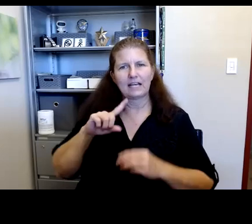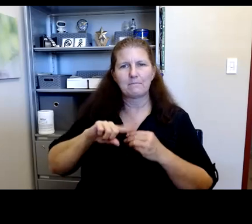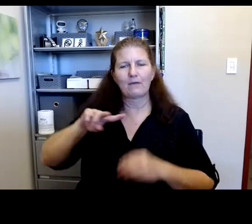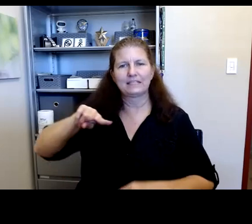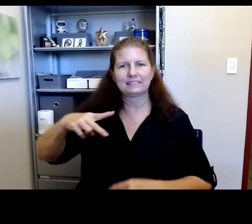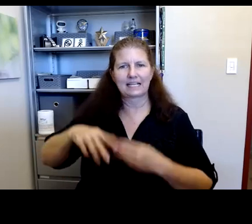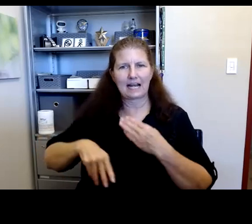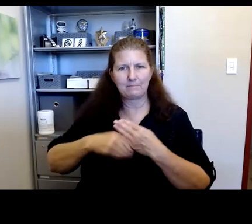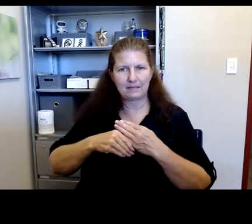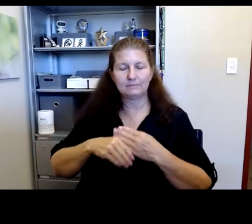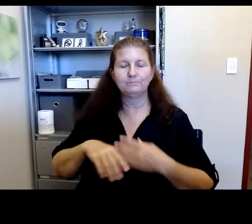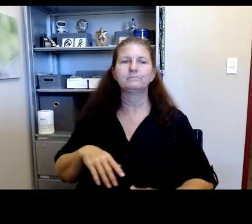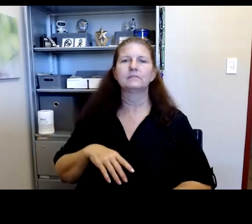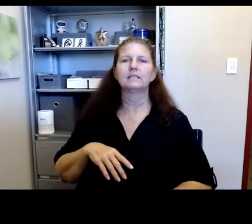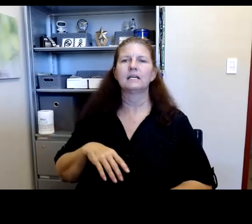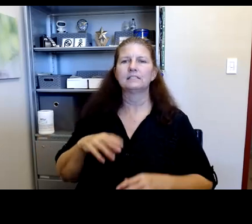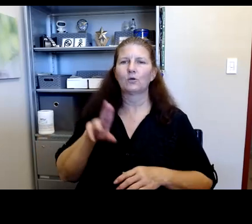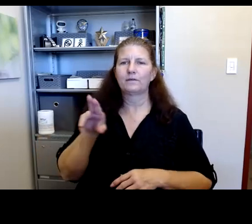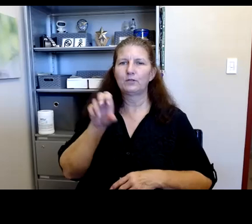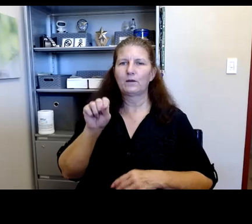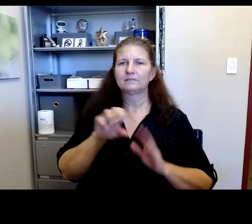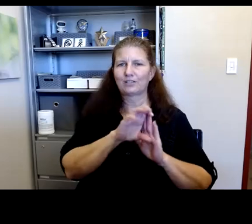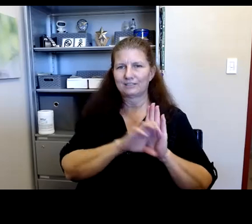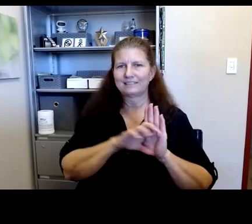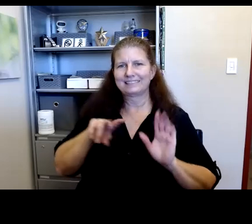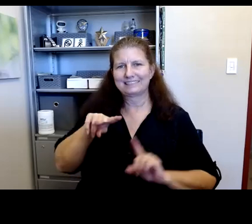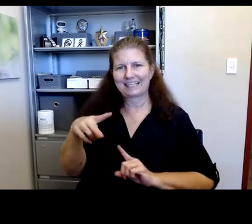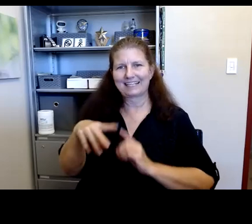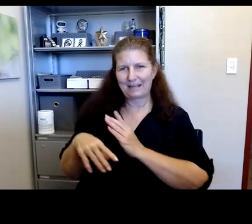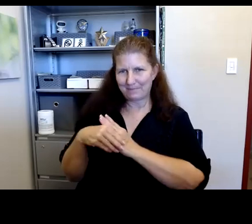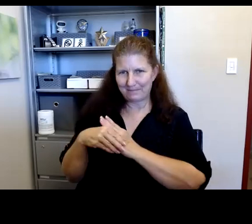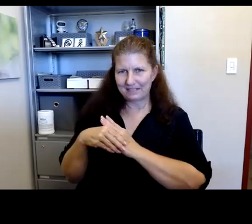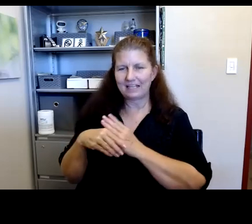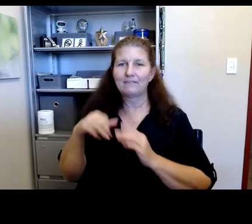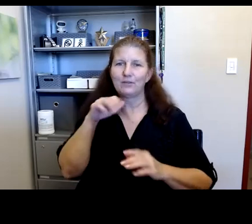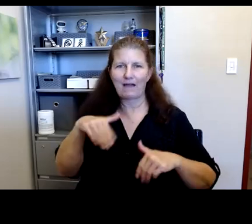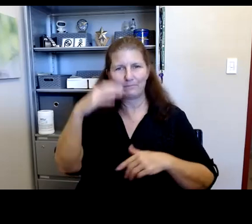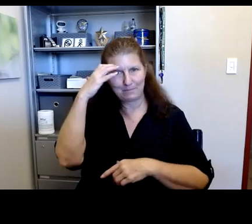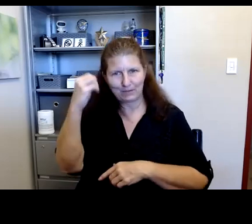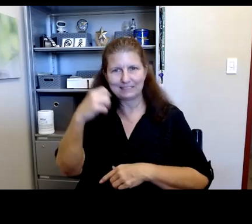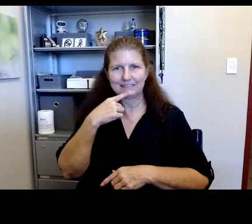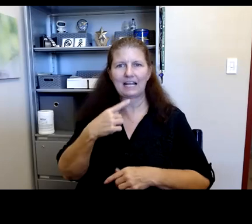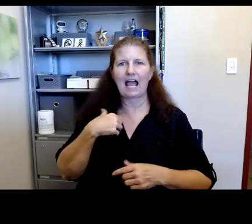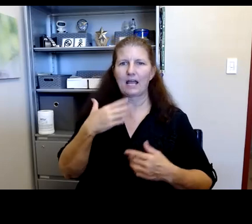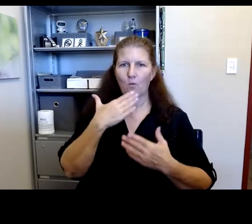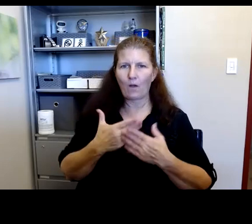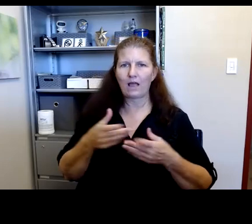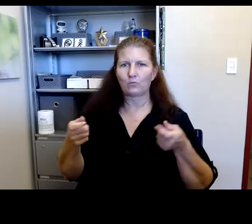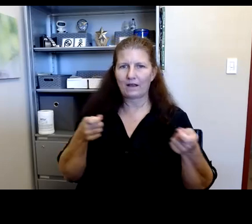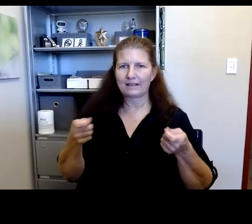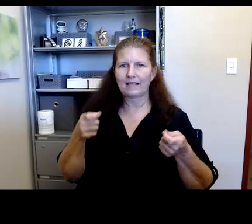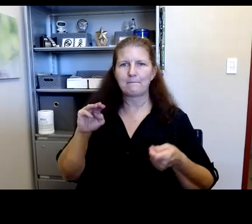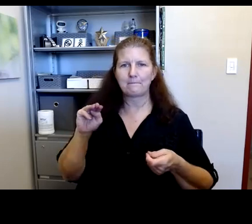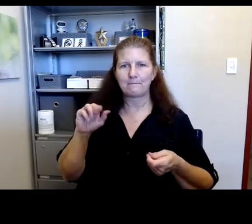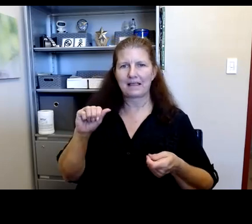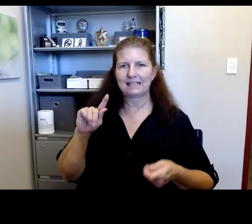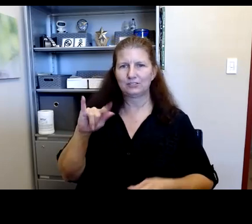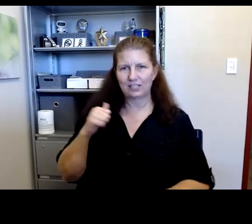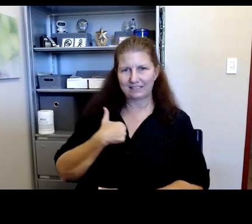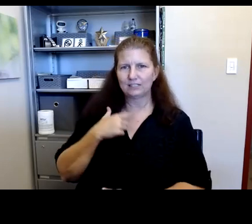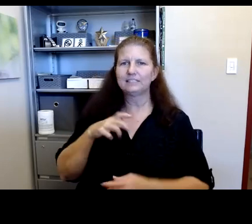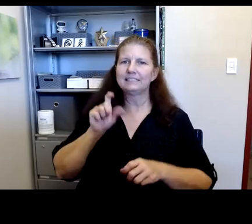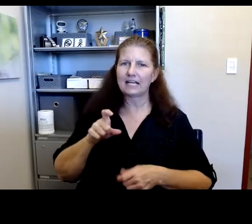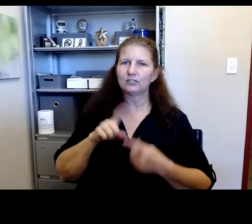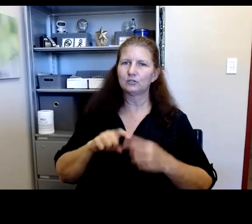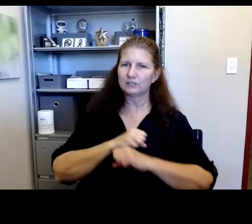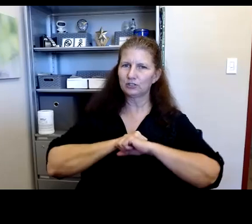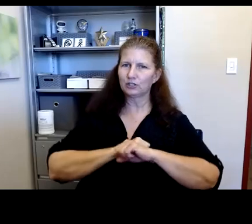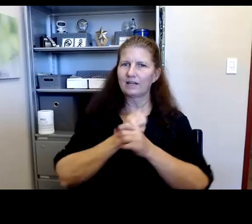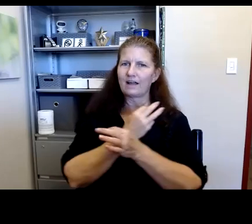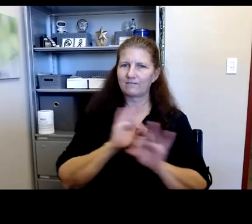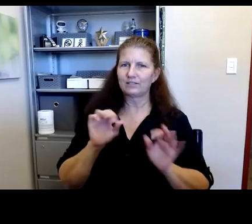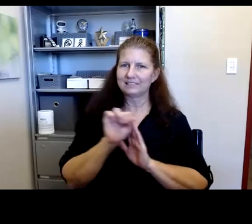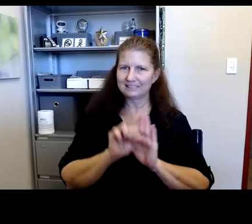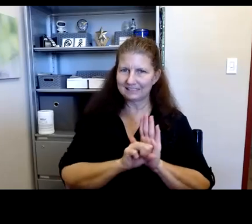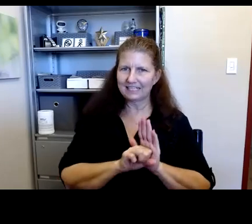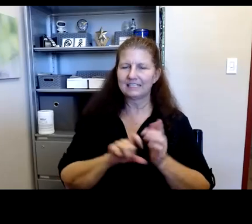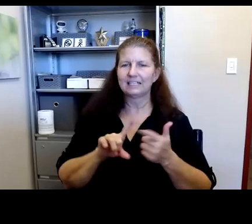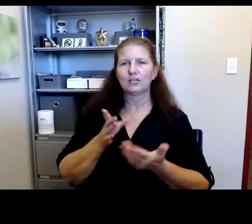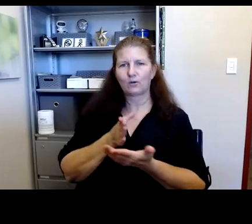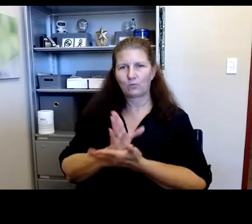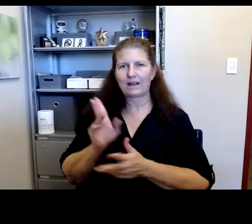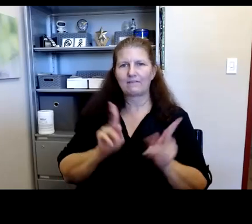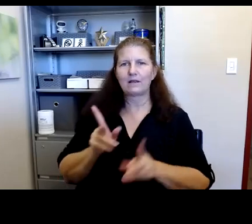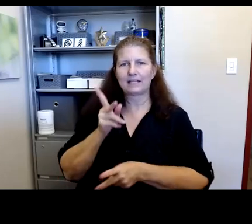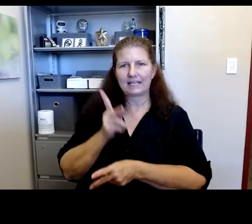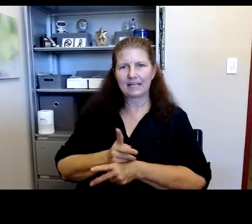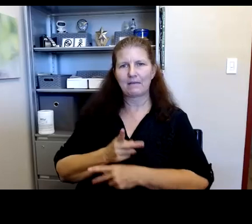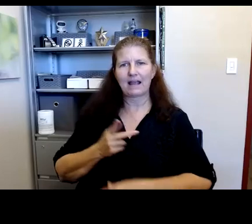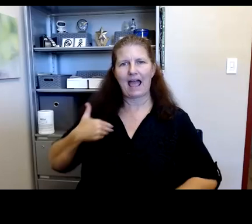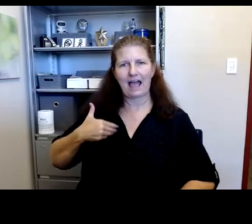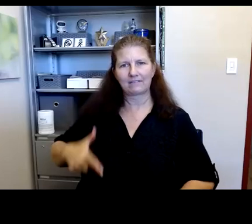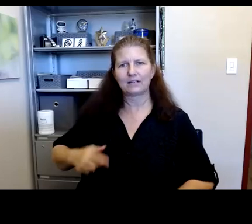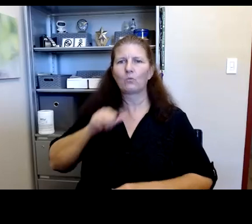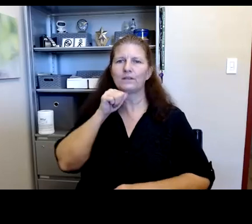Robyn Thomas: Now the second amendment, if for those of you who don't know it by heart. Um, says a well regulated militia being necessary to the security of a free state, the right of the people to keep in bear arms shall not be infringed